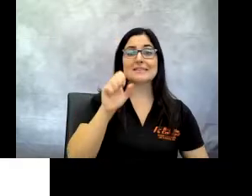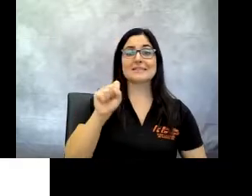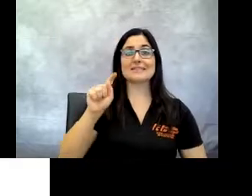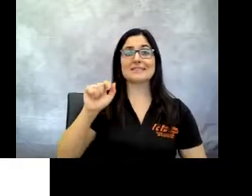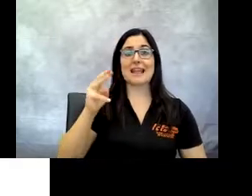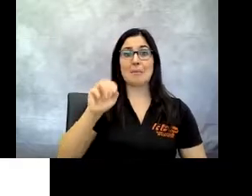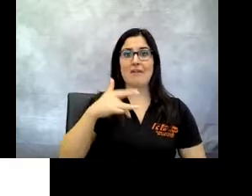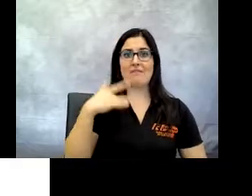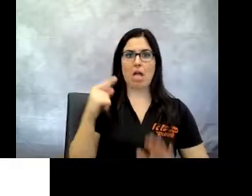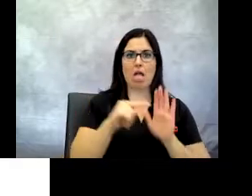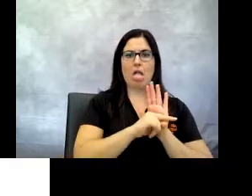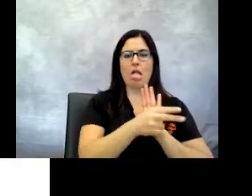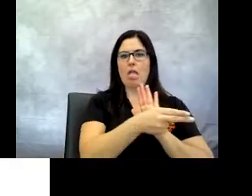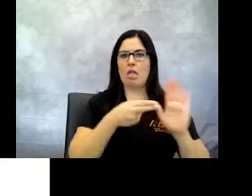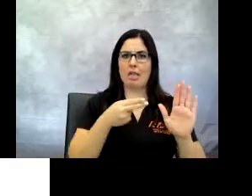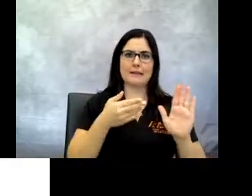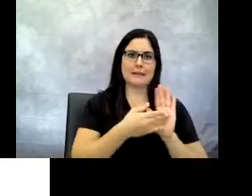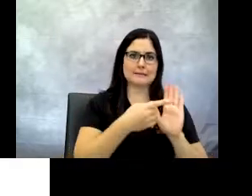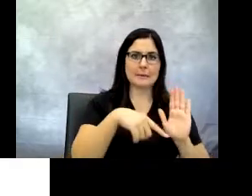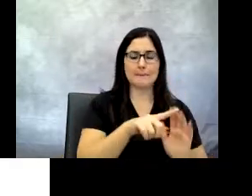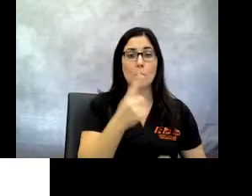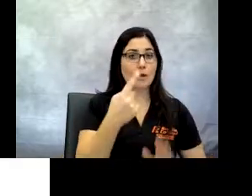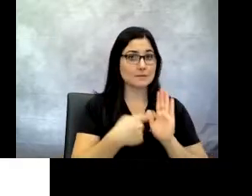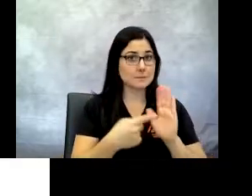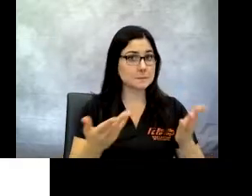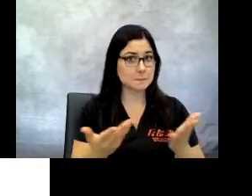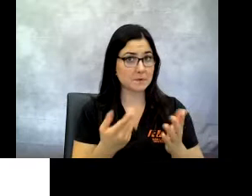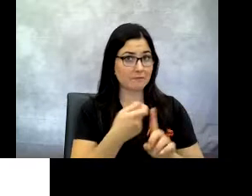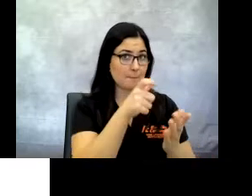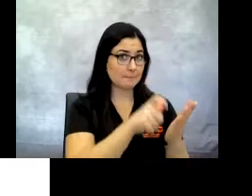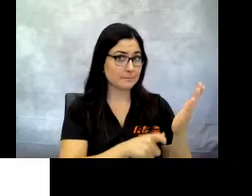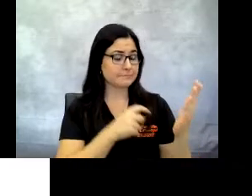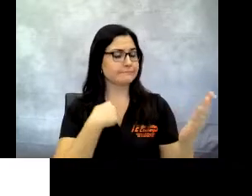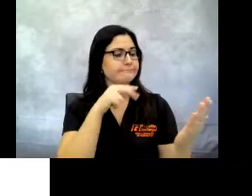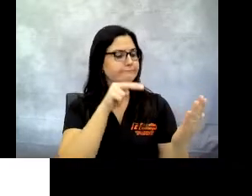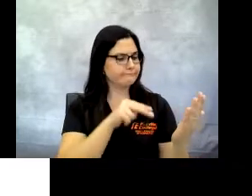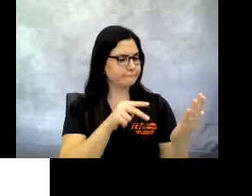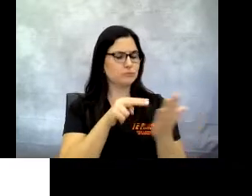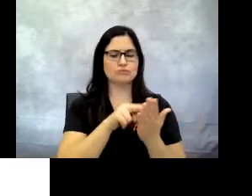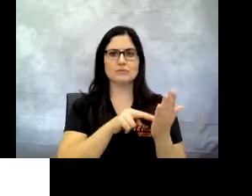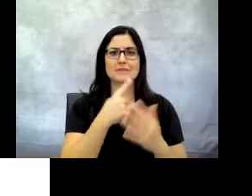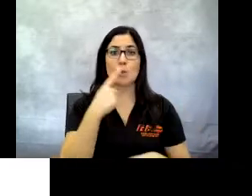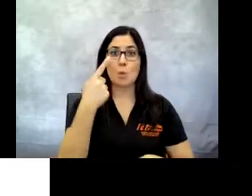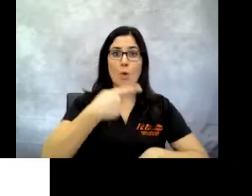And one of the examples were, "One time I went into a panic attack in front of someone